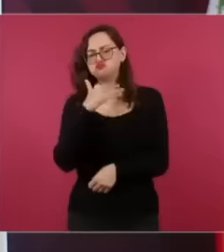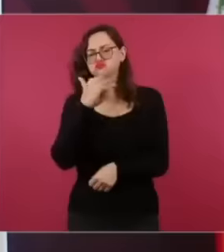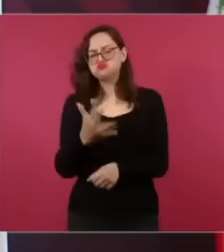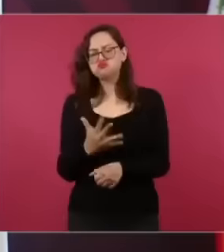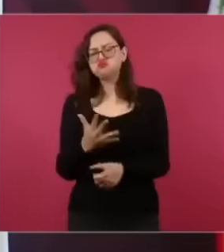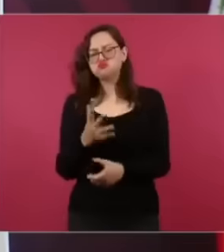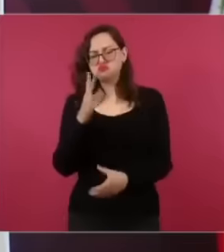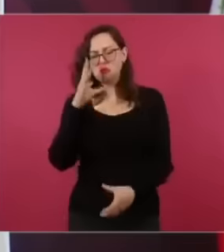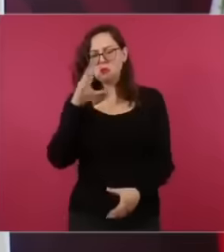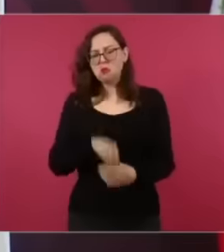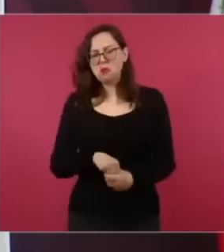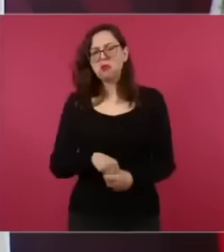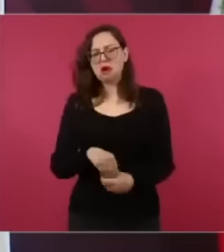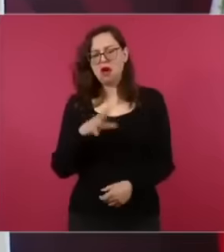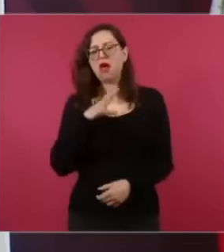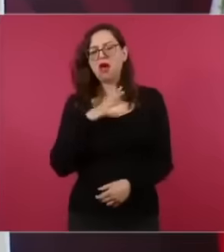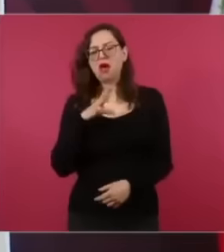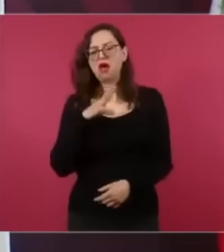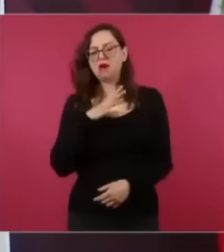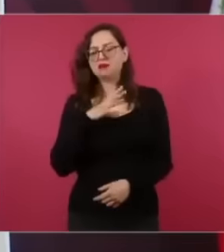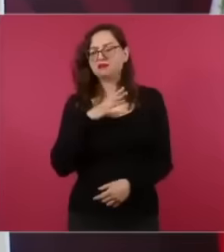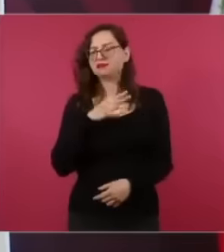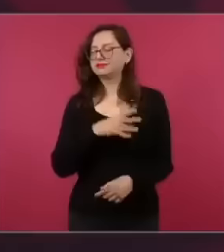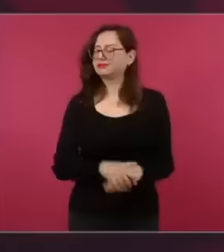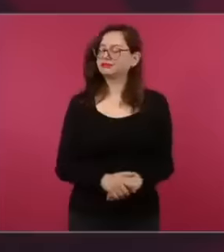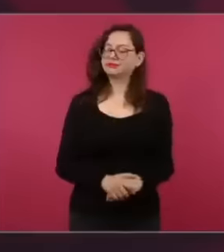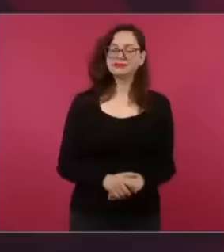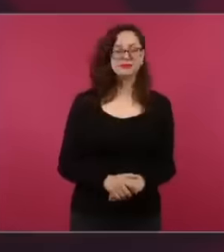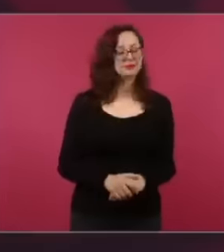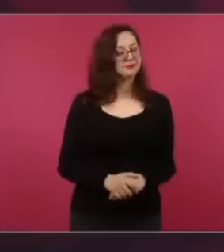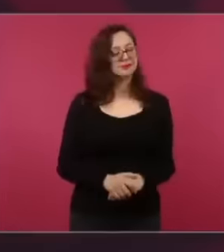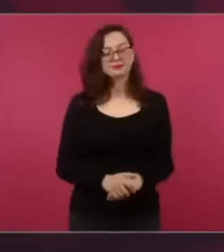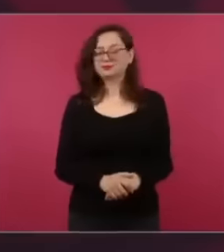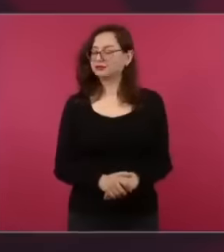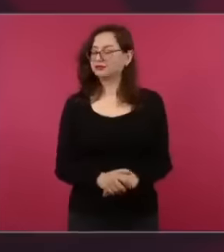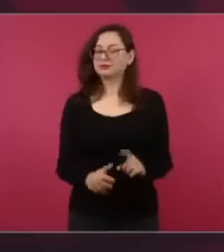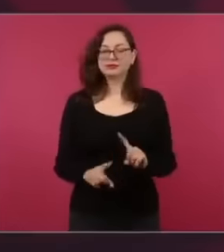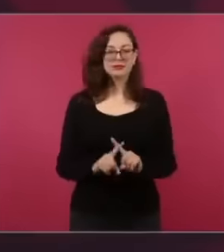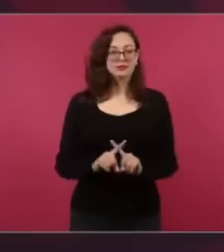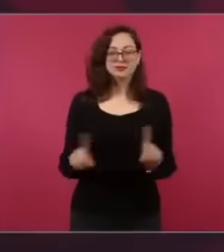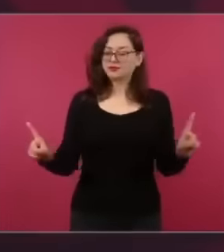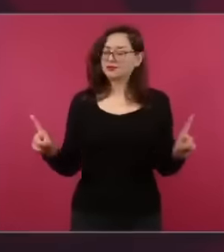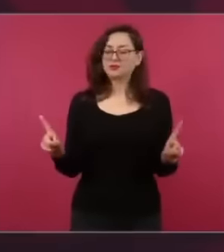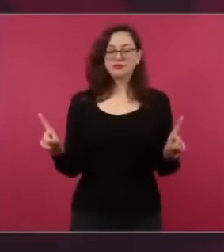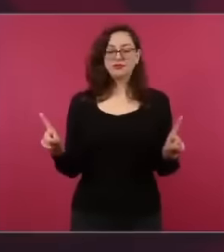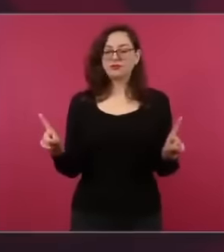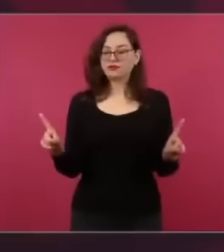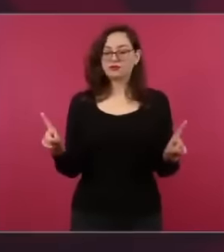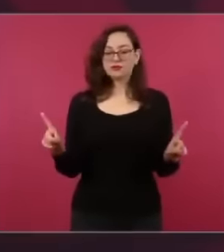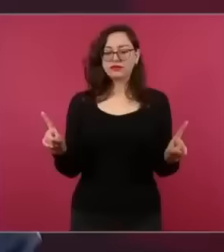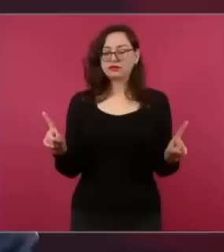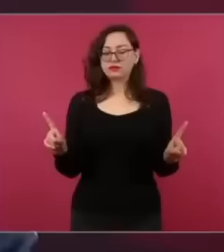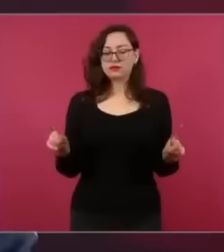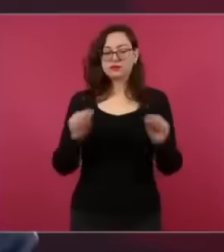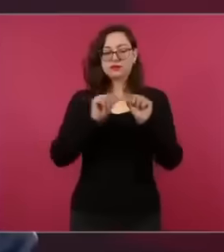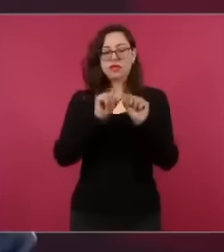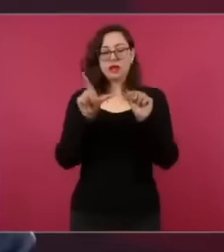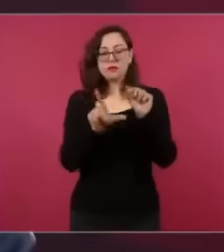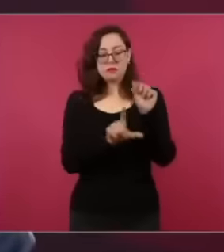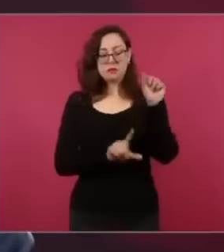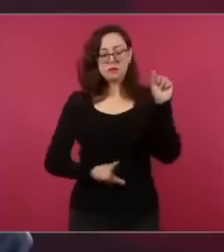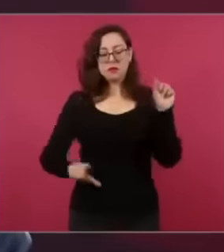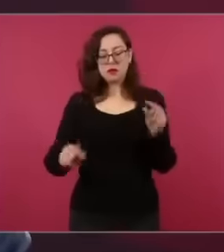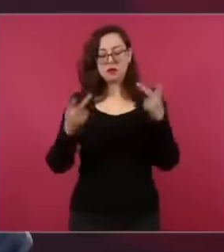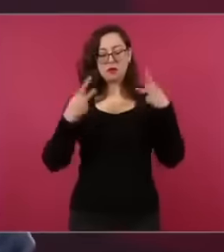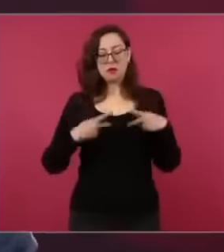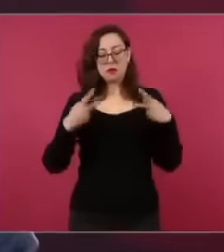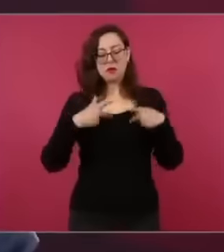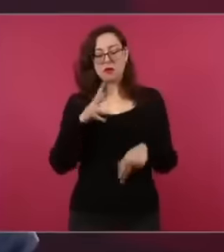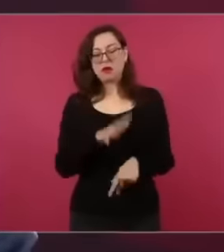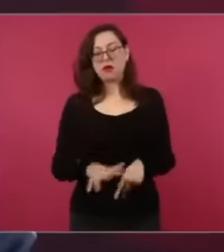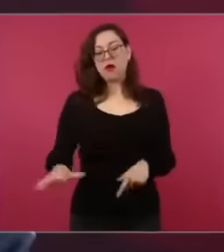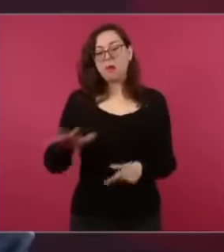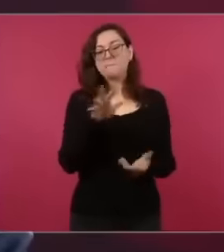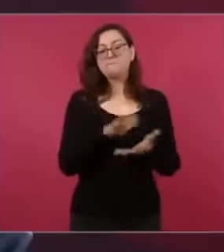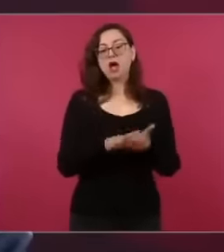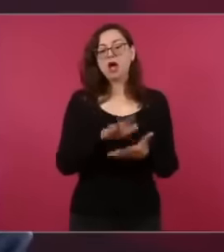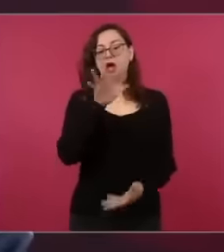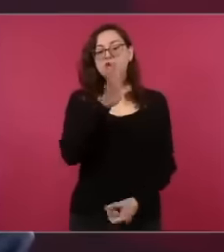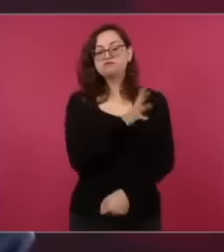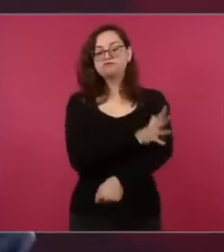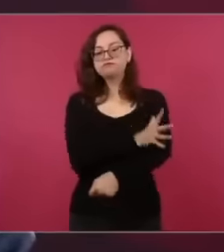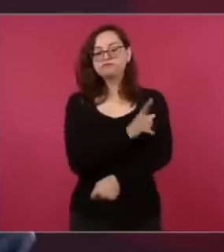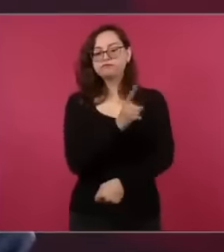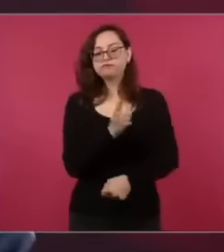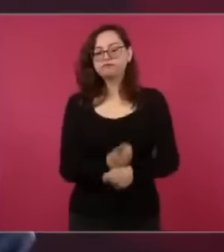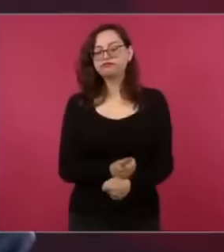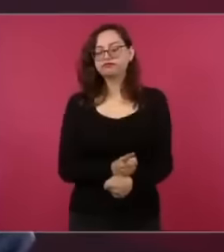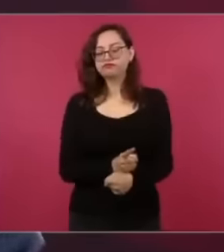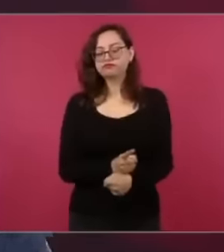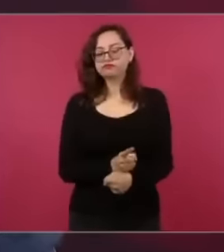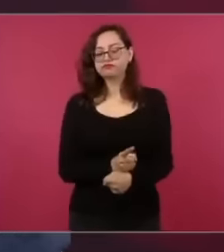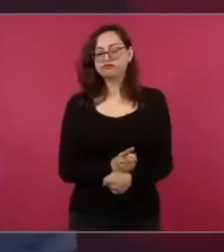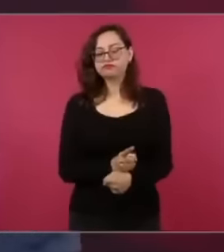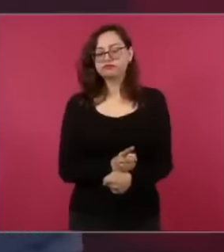opposite because The greatest wealth of Mexico is the honesty of its people. The corrupt are those at